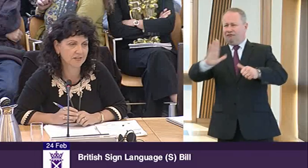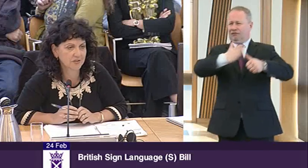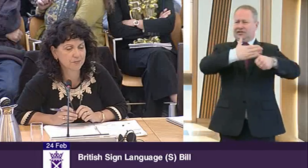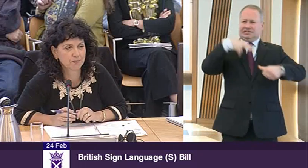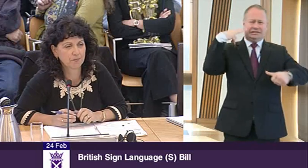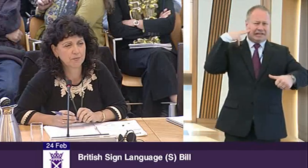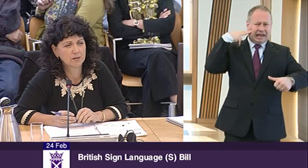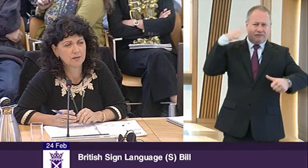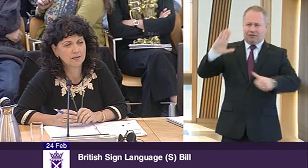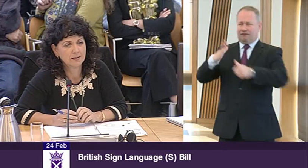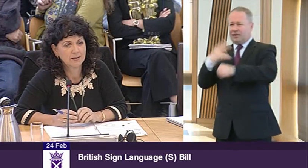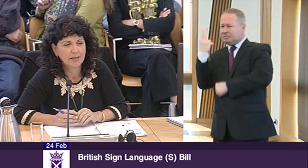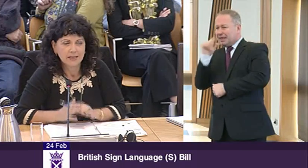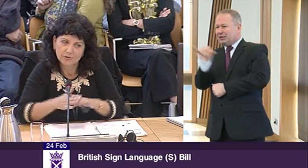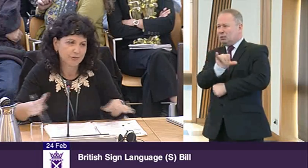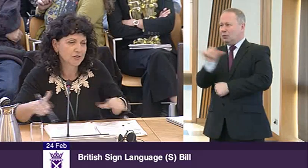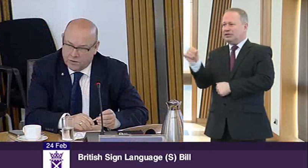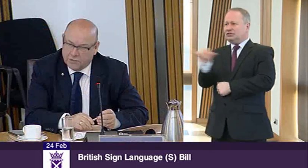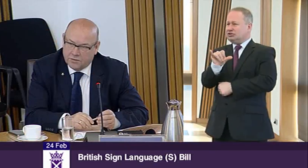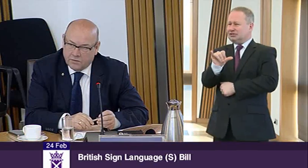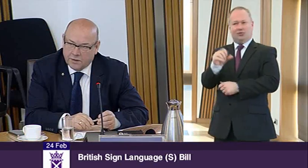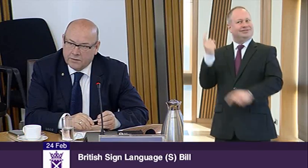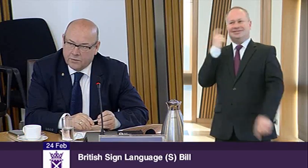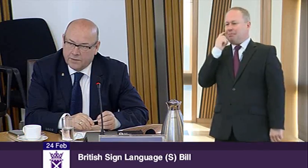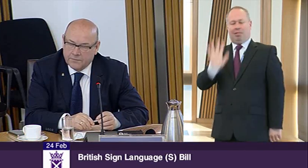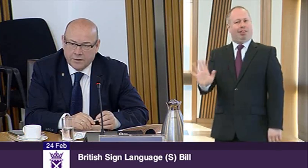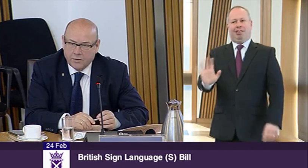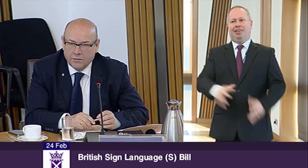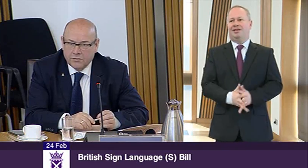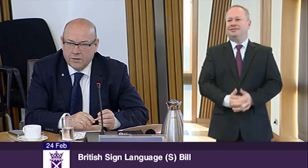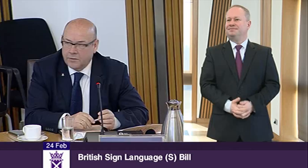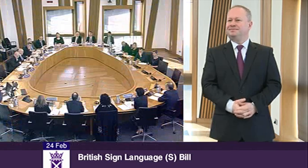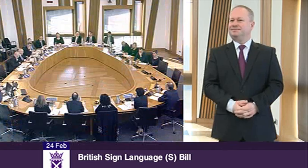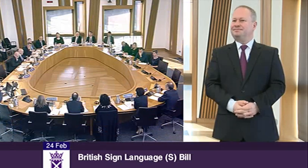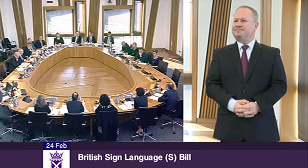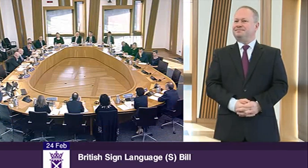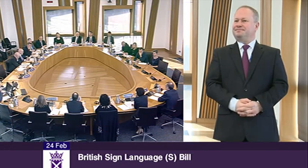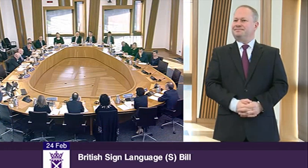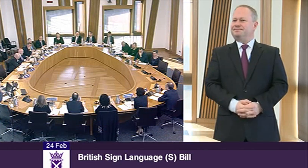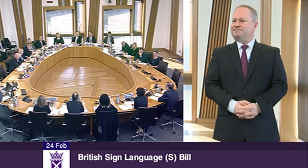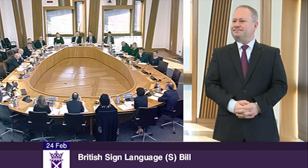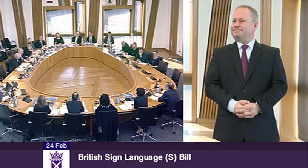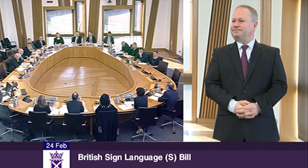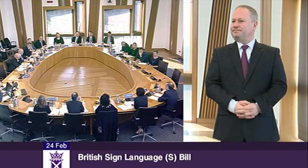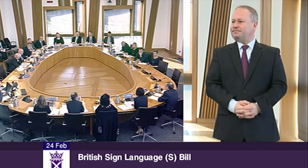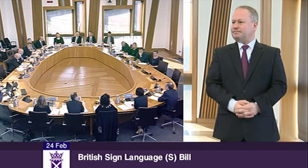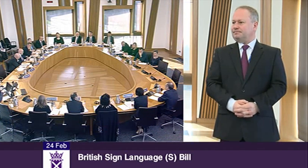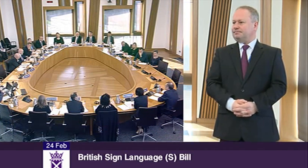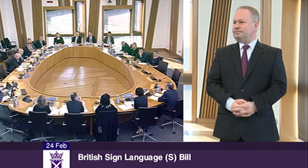community was being referred to. James Dornan: So you do not see it as a straightforward issue. Maria Dick: It is not straightforward.